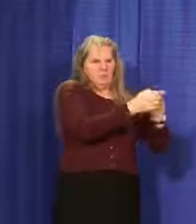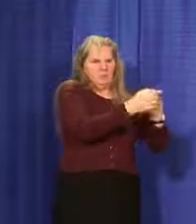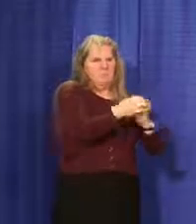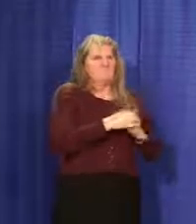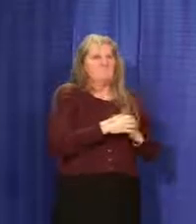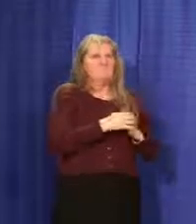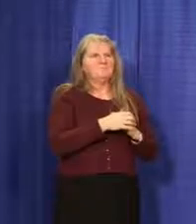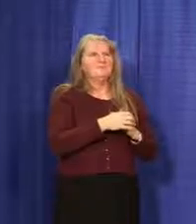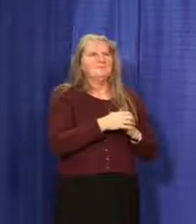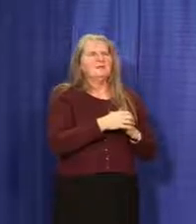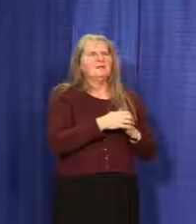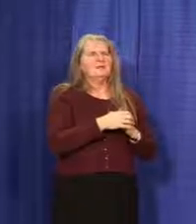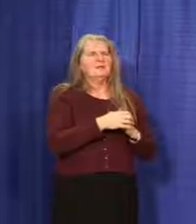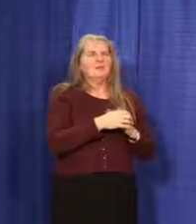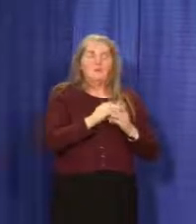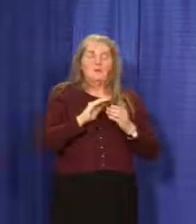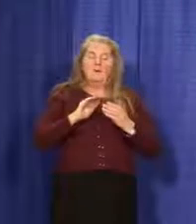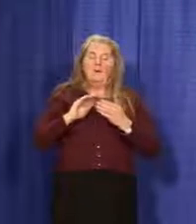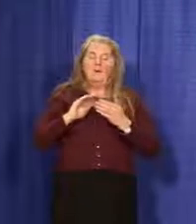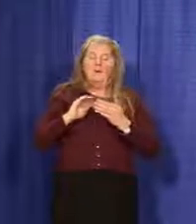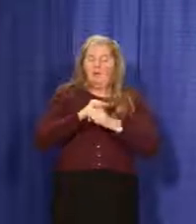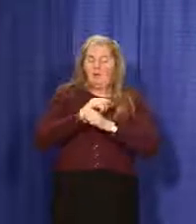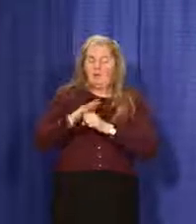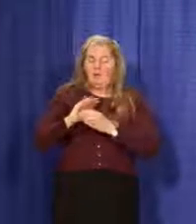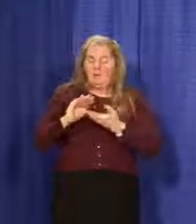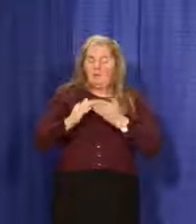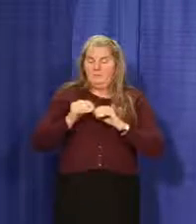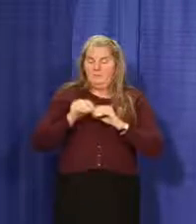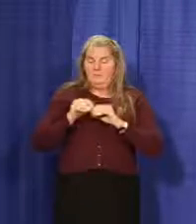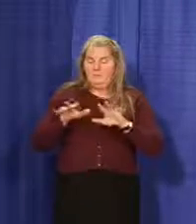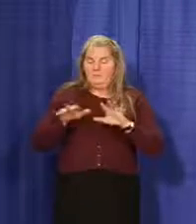community spread, it is when we